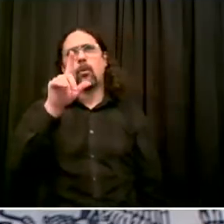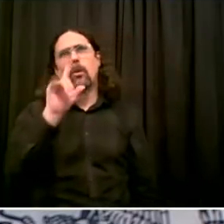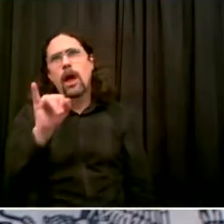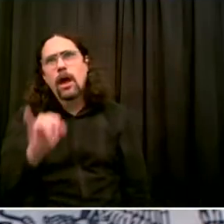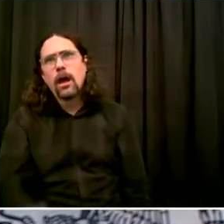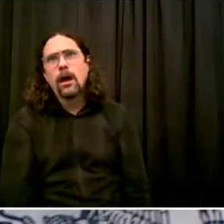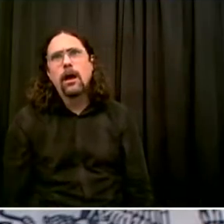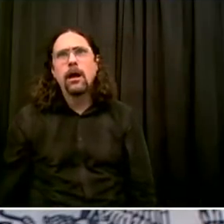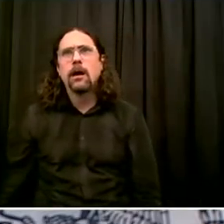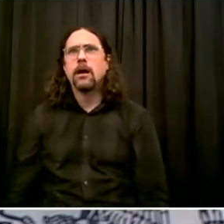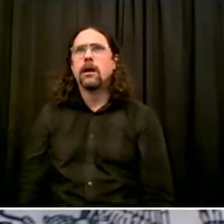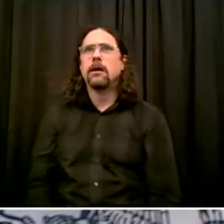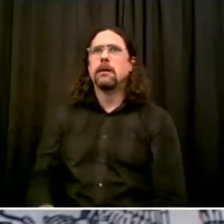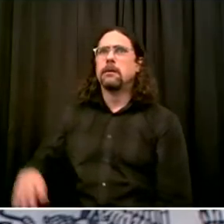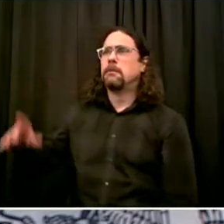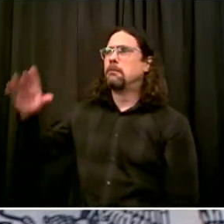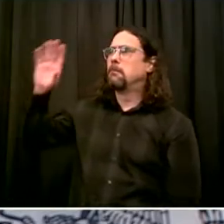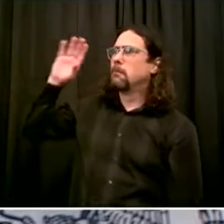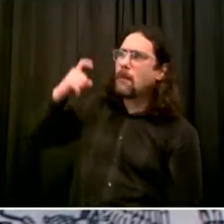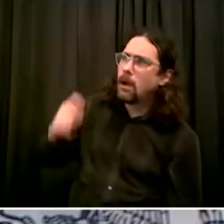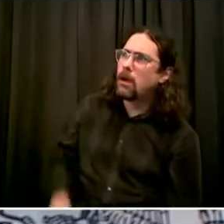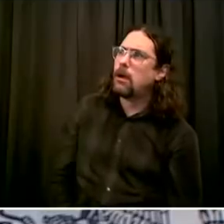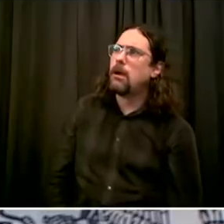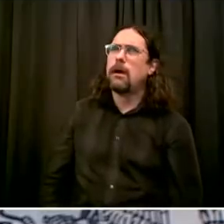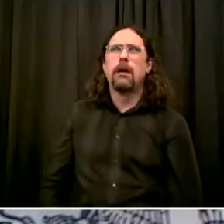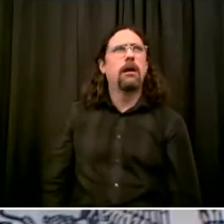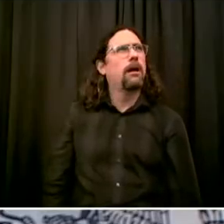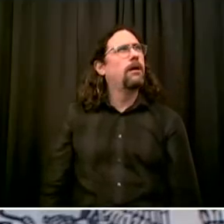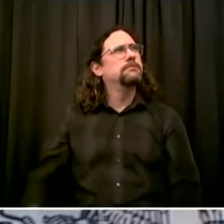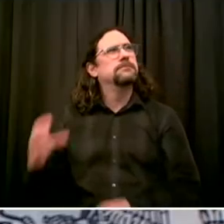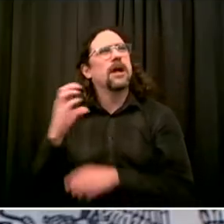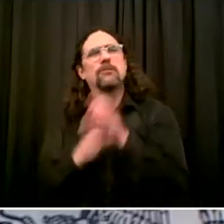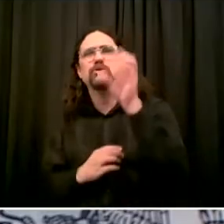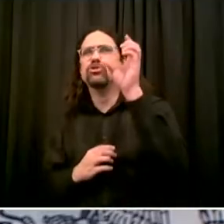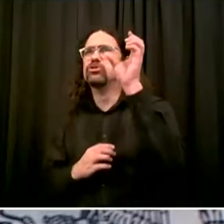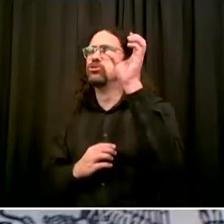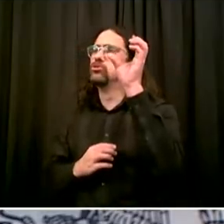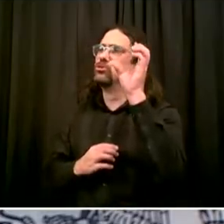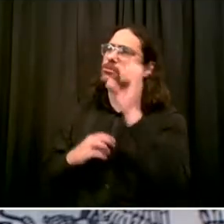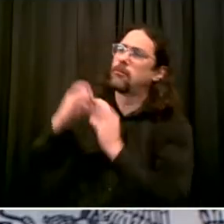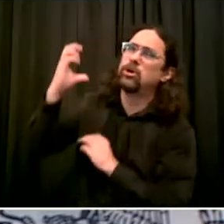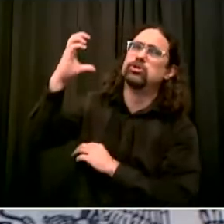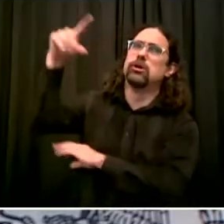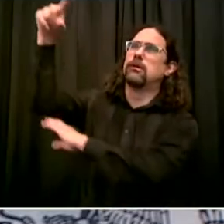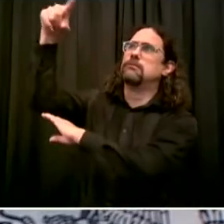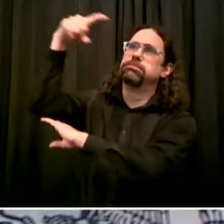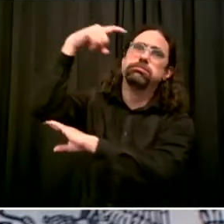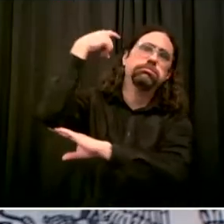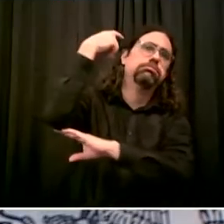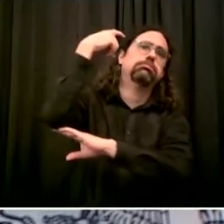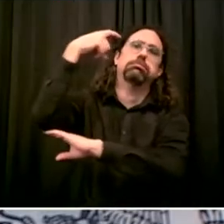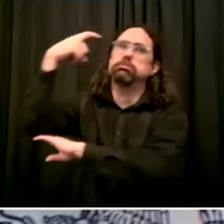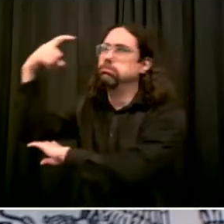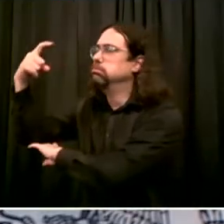CITY WHERE TE H IVRER SIDE IS GROWING AND